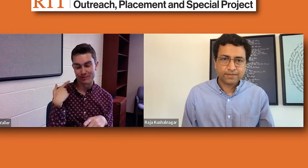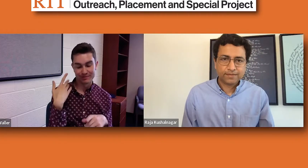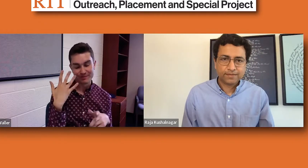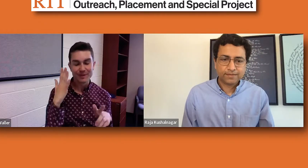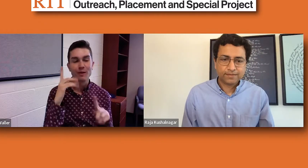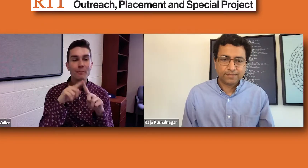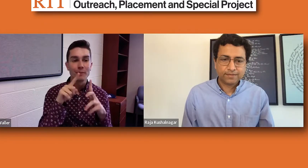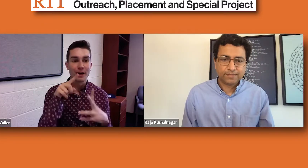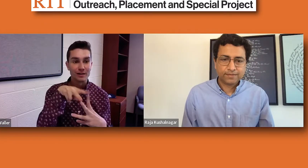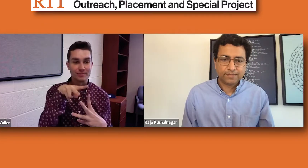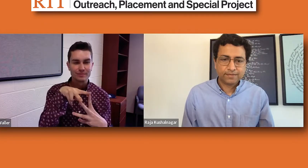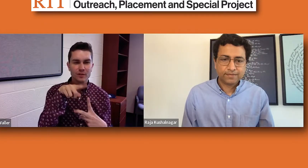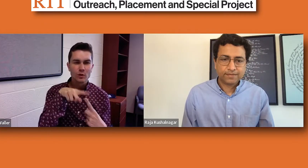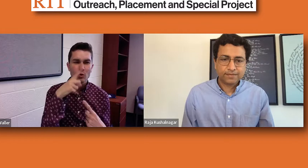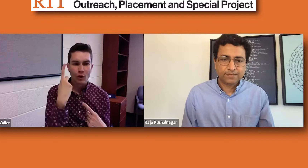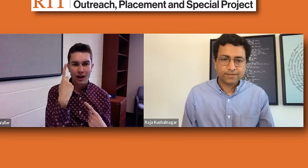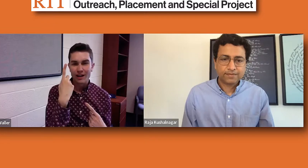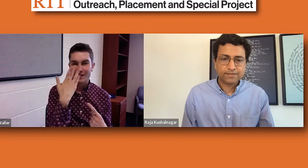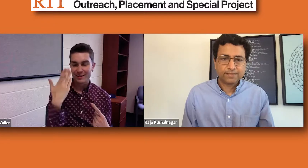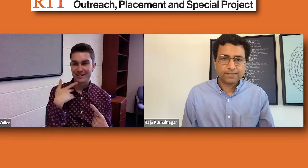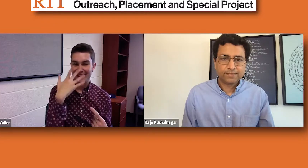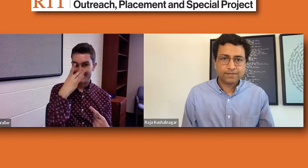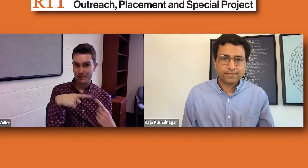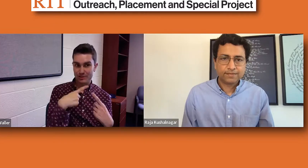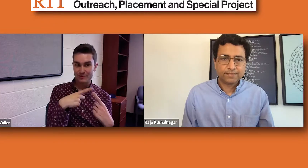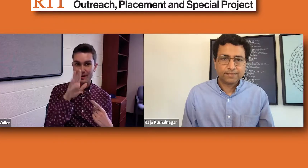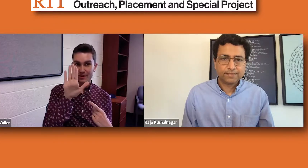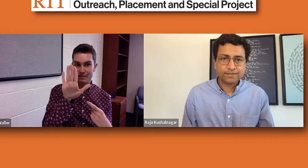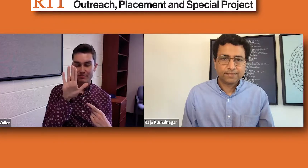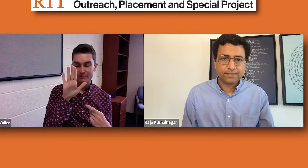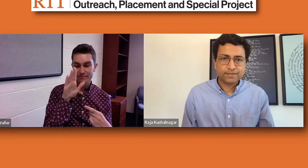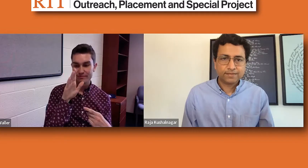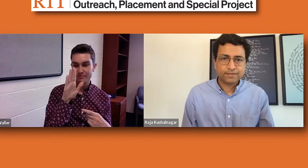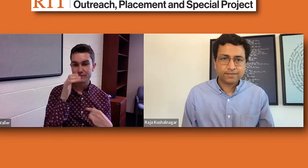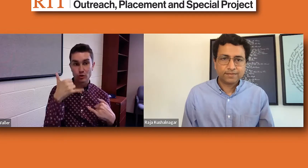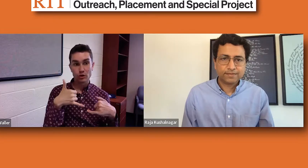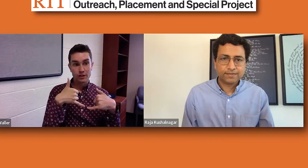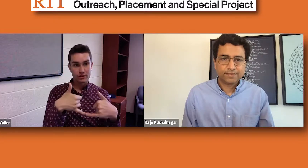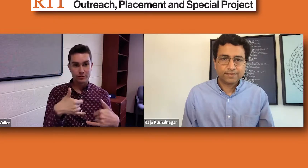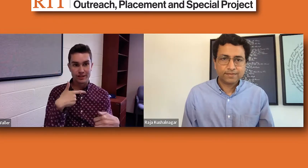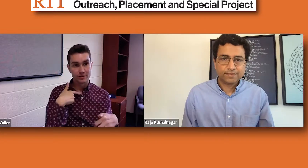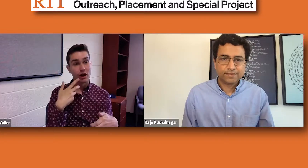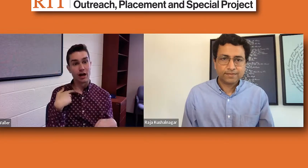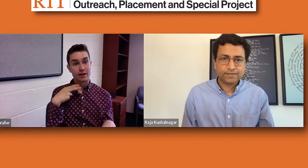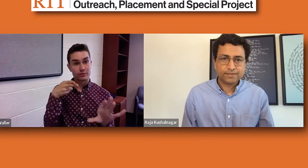But for one, so you talked about this grant,